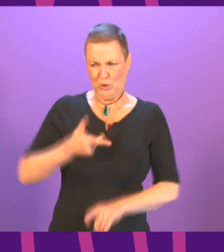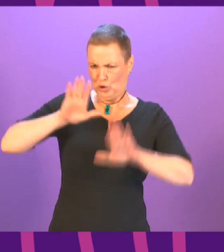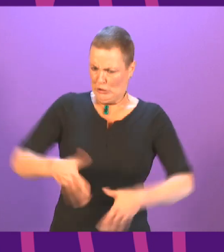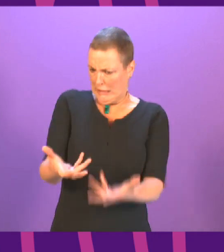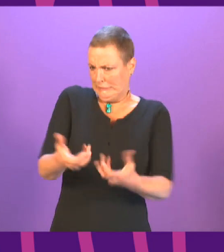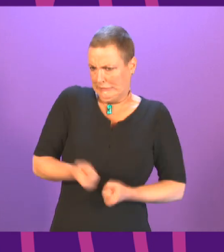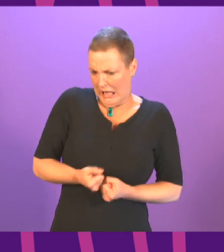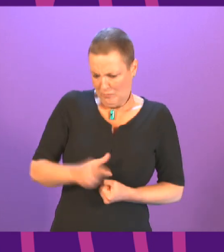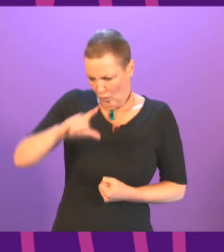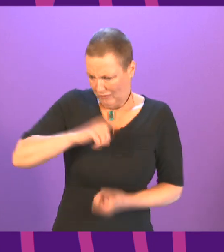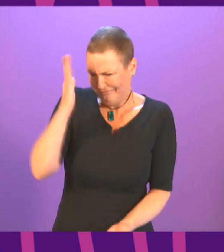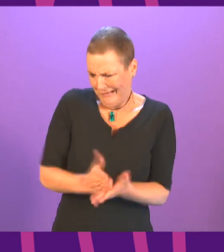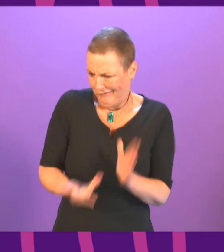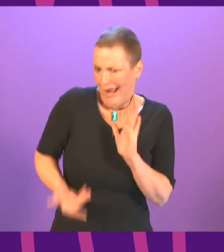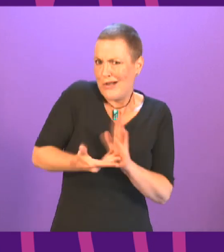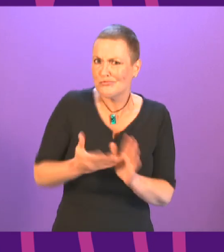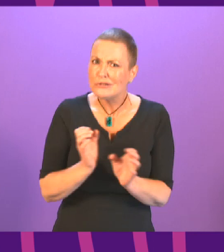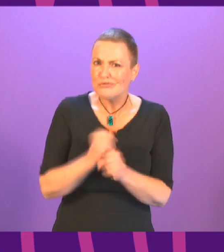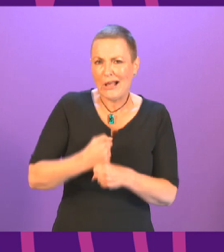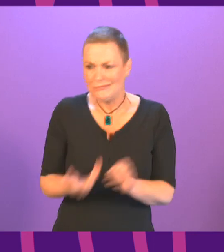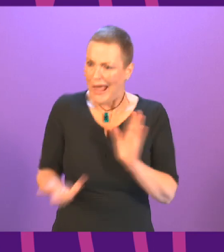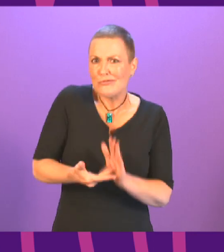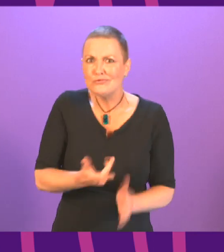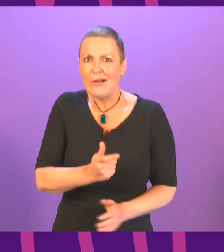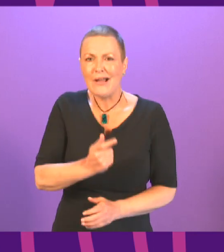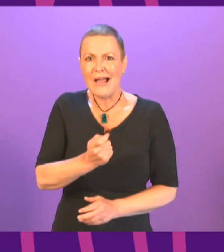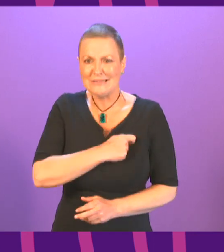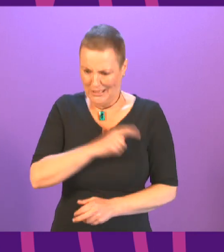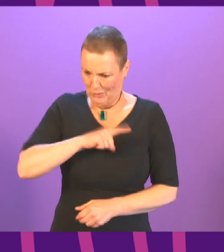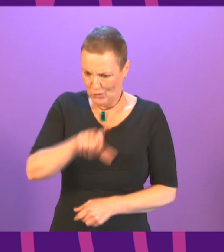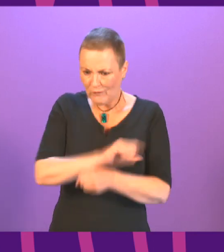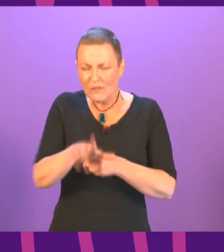of staff facing heightened stress any more than we should accept the inevitability of